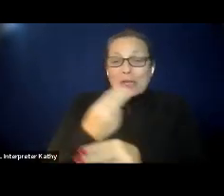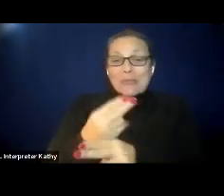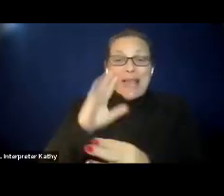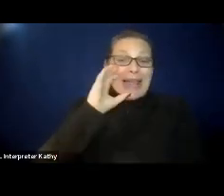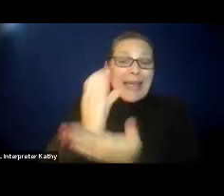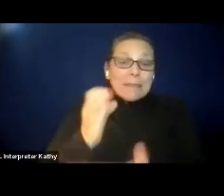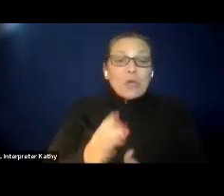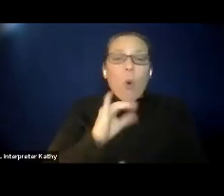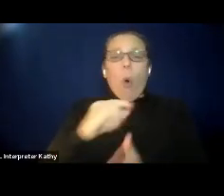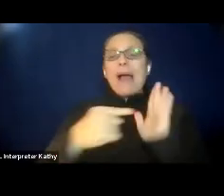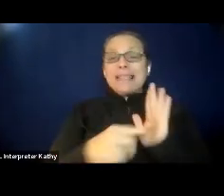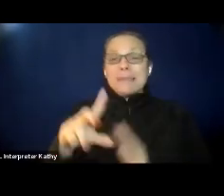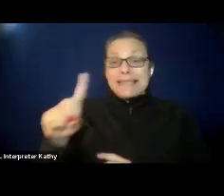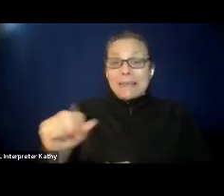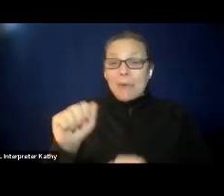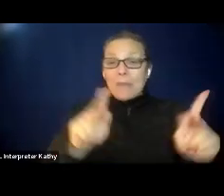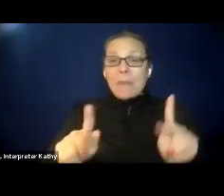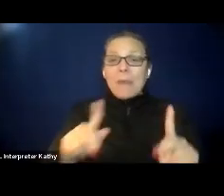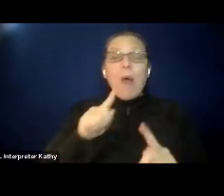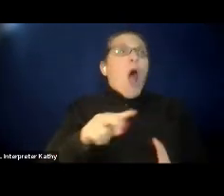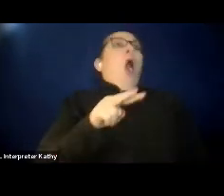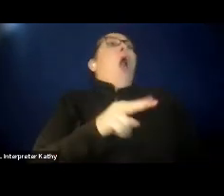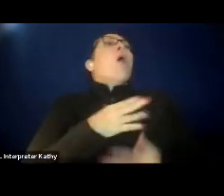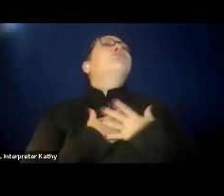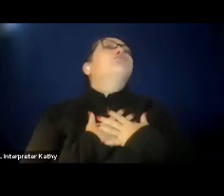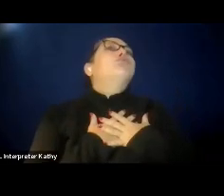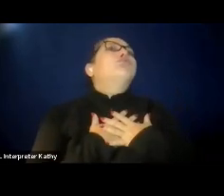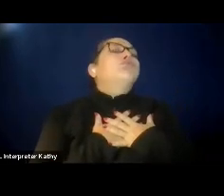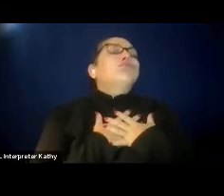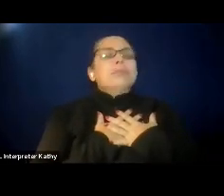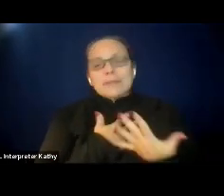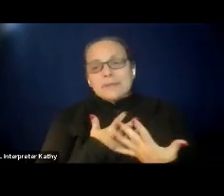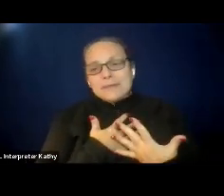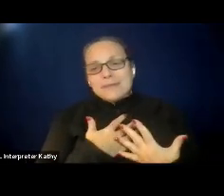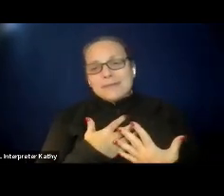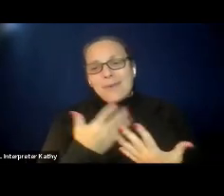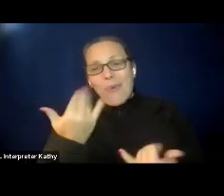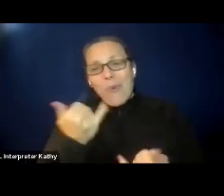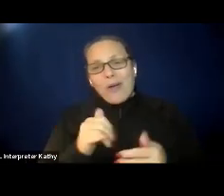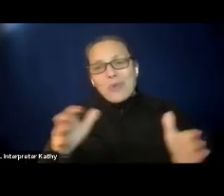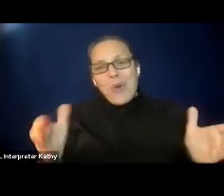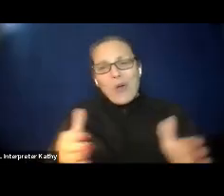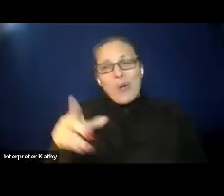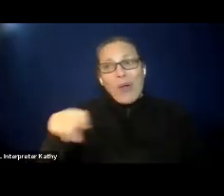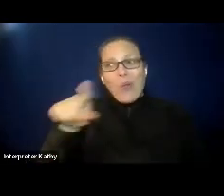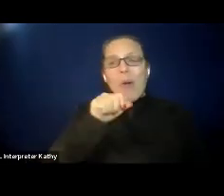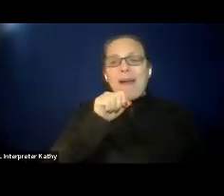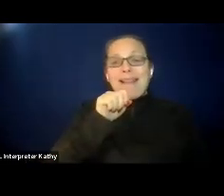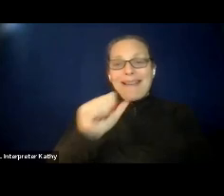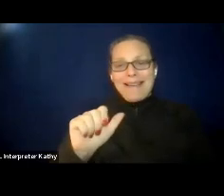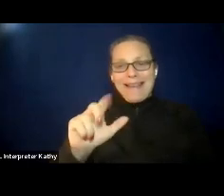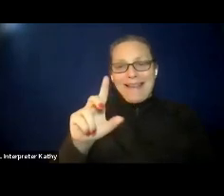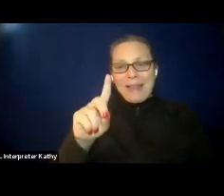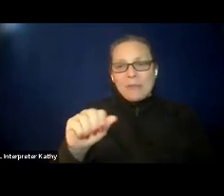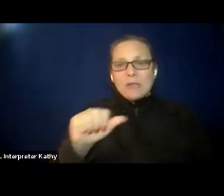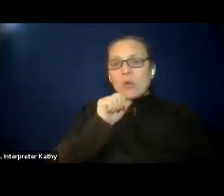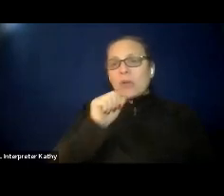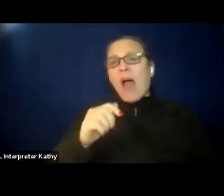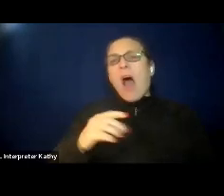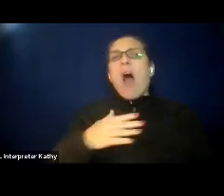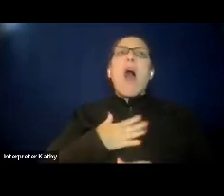sort of online or television media that essentially uses images or examples of disabled people being inspiring to